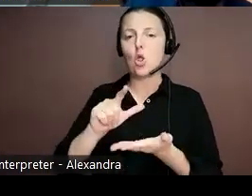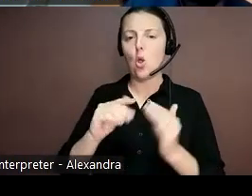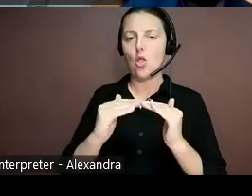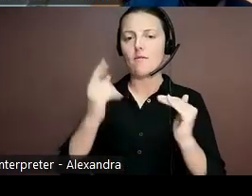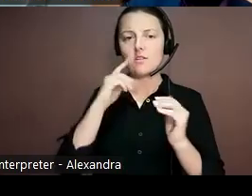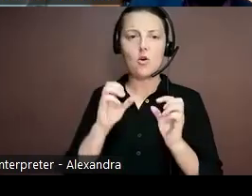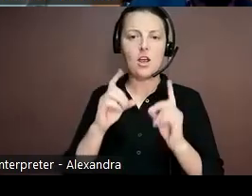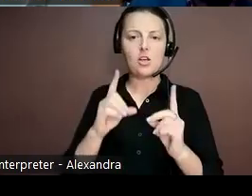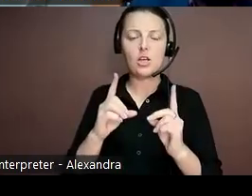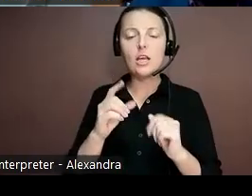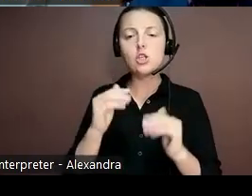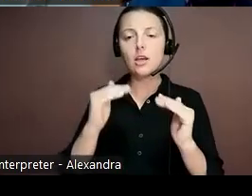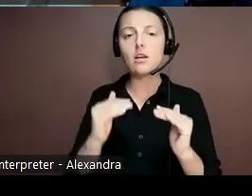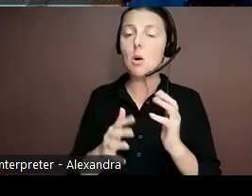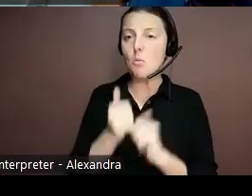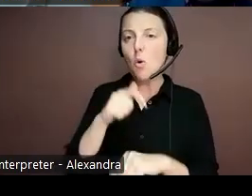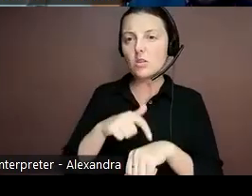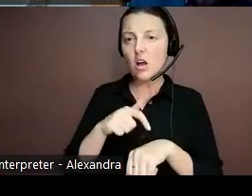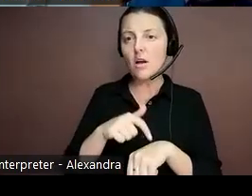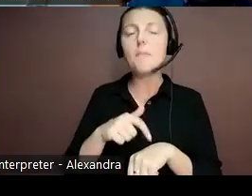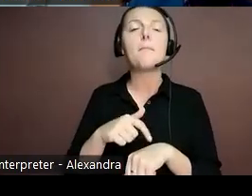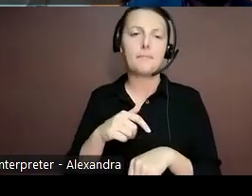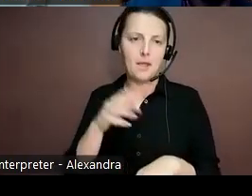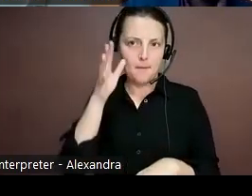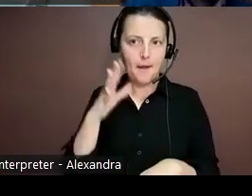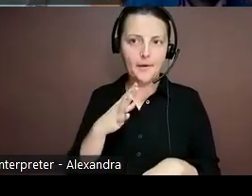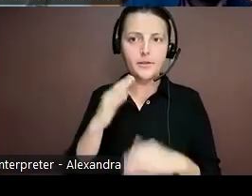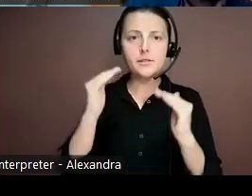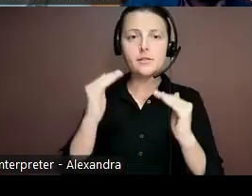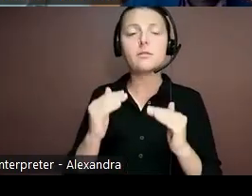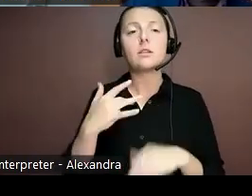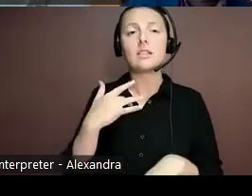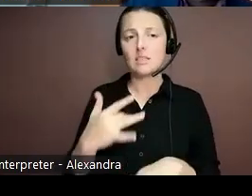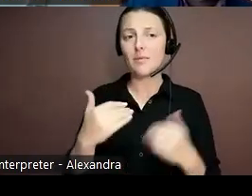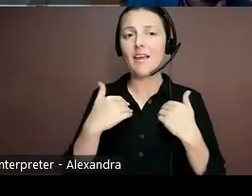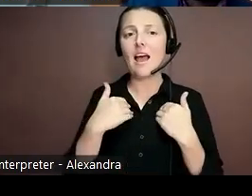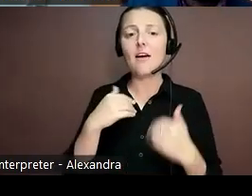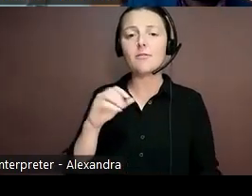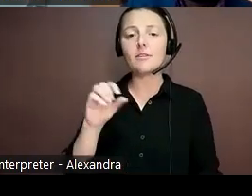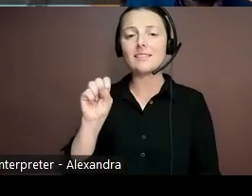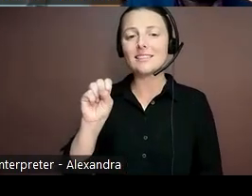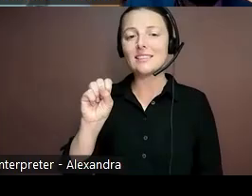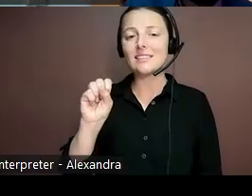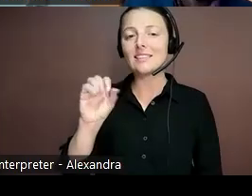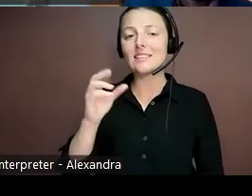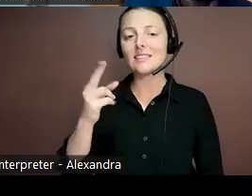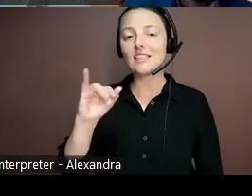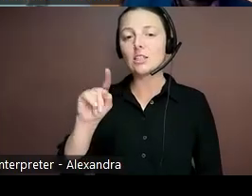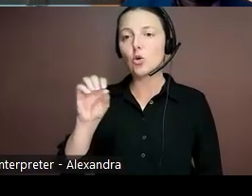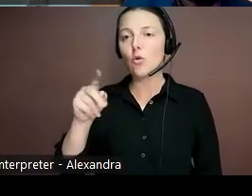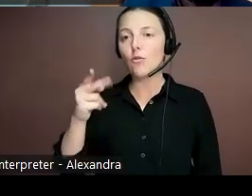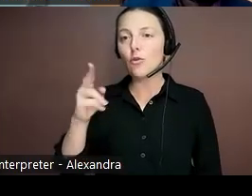obviously u mostly with a psych schizophrenia diagnosis um and a lot of cognitive deficits